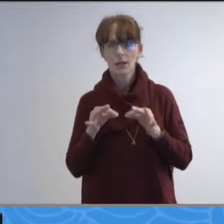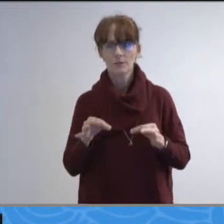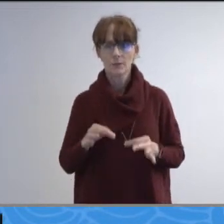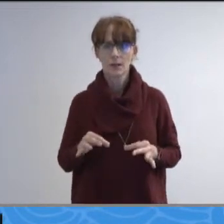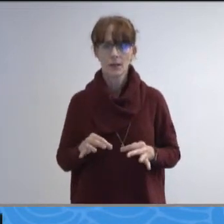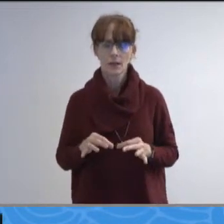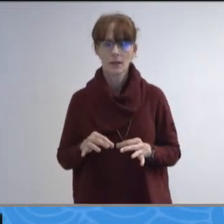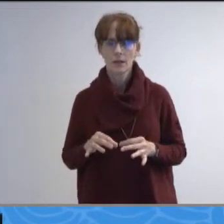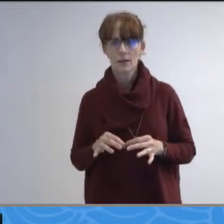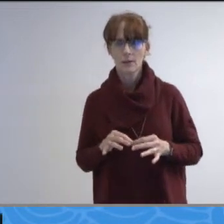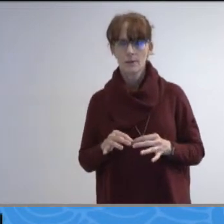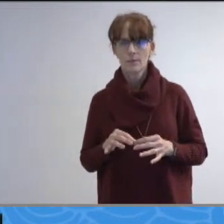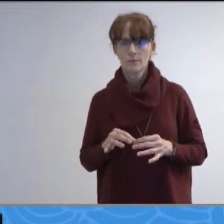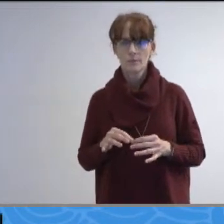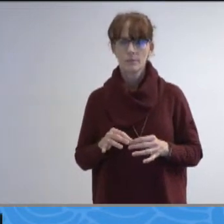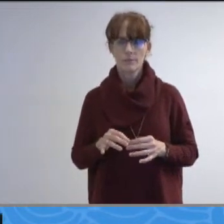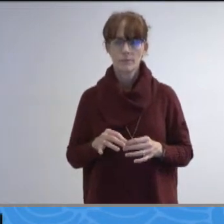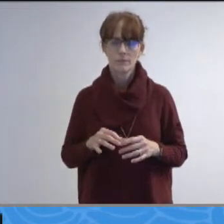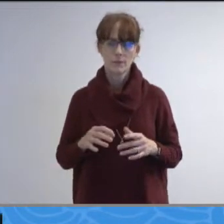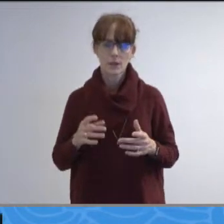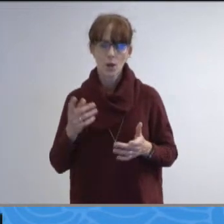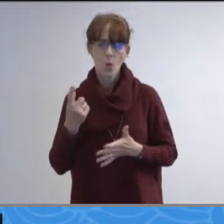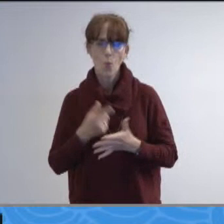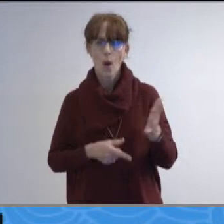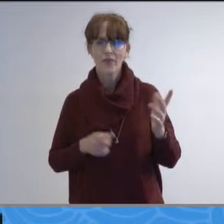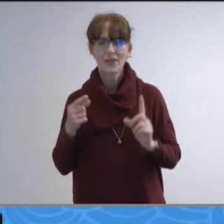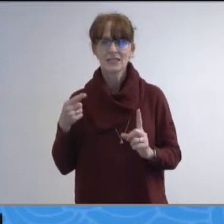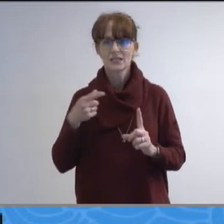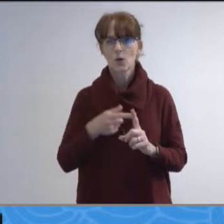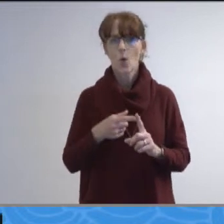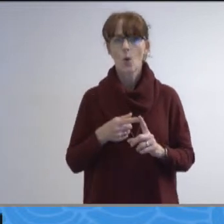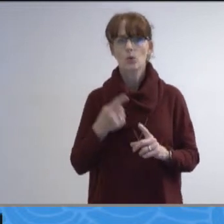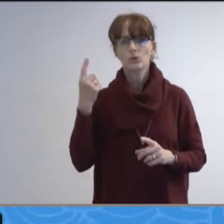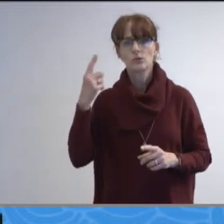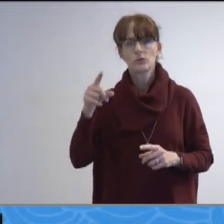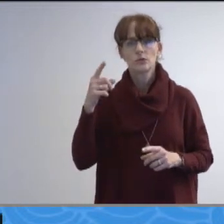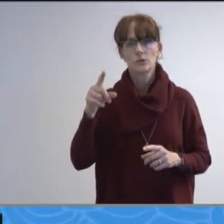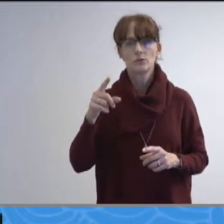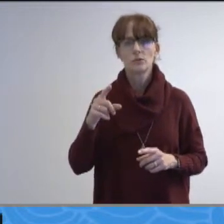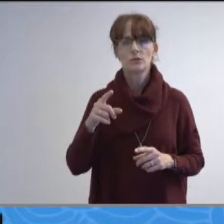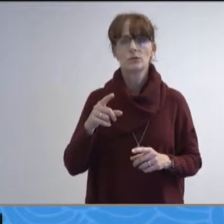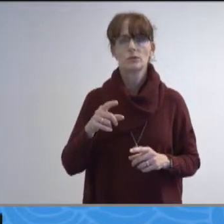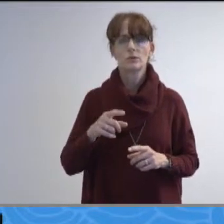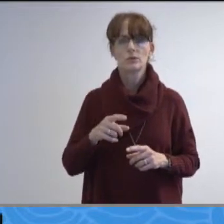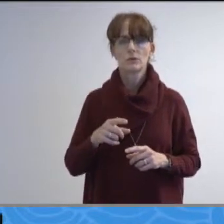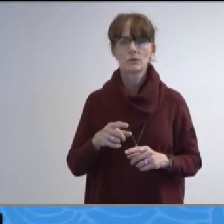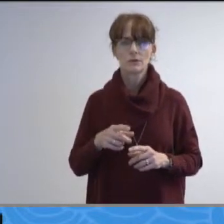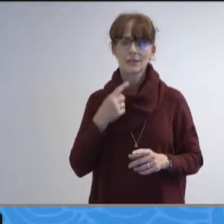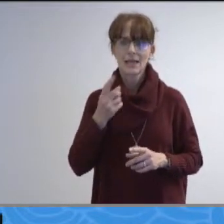just on what these goals are intended to, essentially tell the teachers